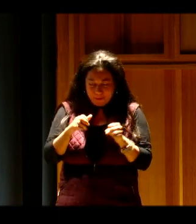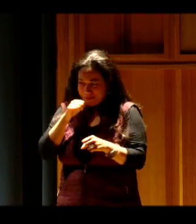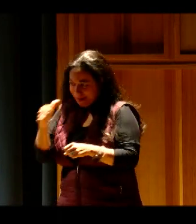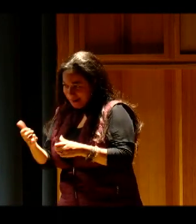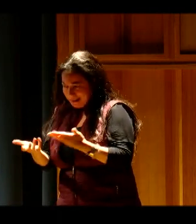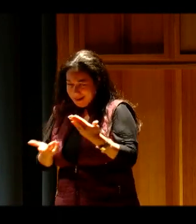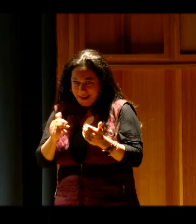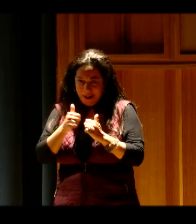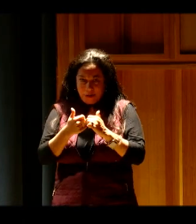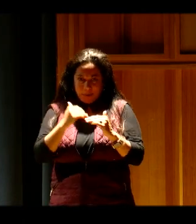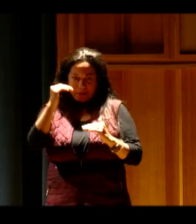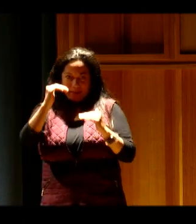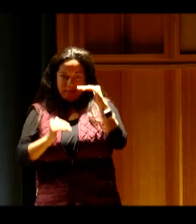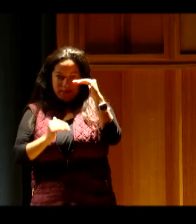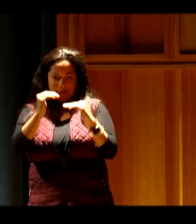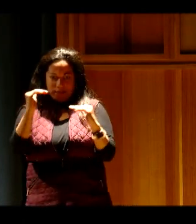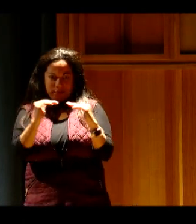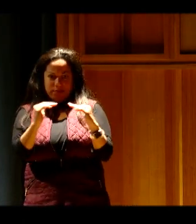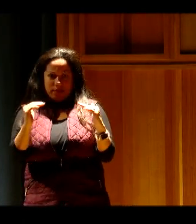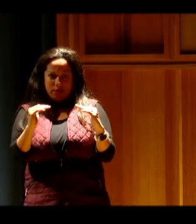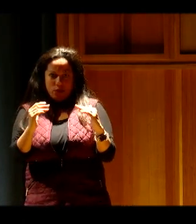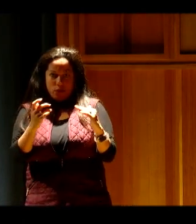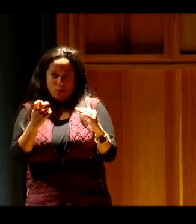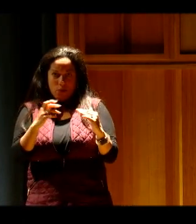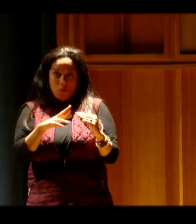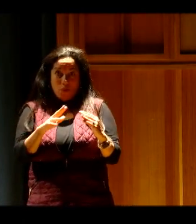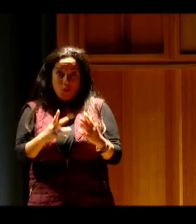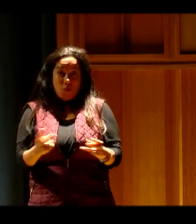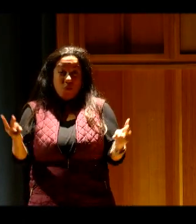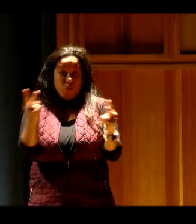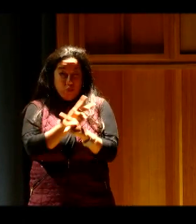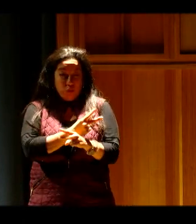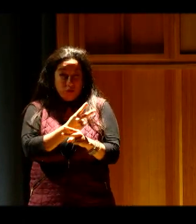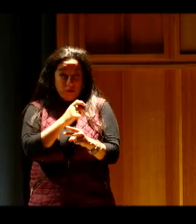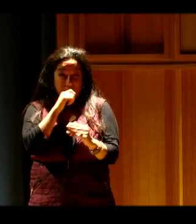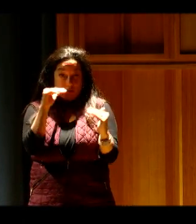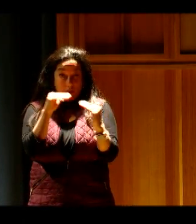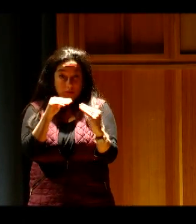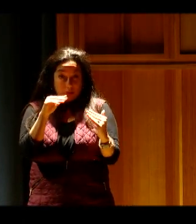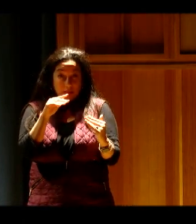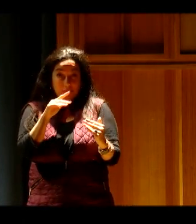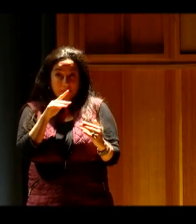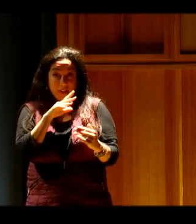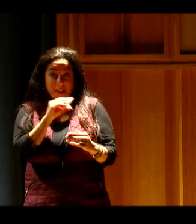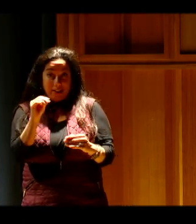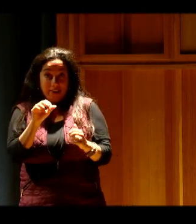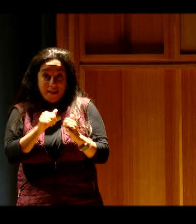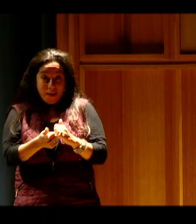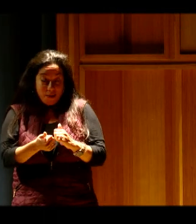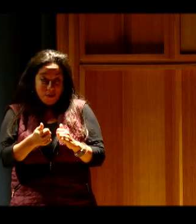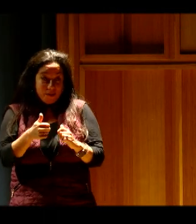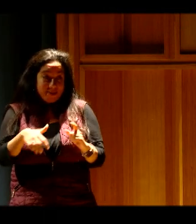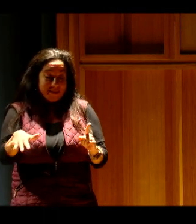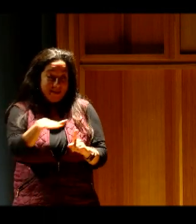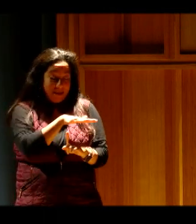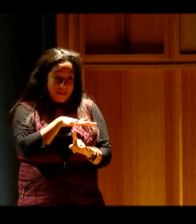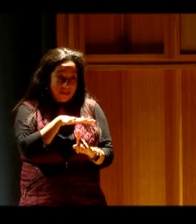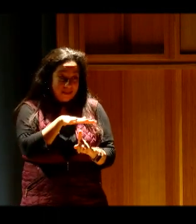How do we avoid magnifying existing injustice in the way the cultural heritage community responds to the climate crisis.